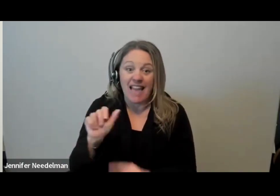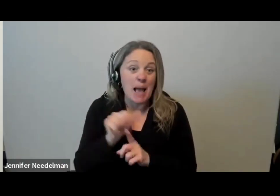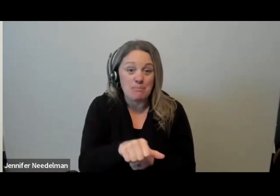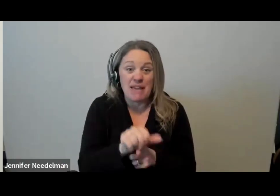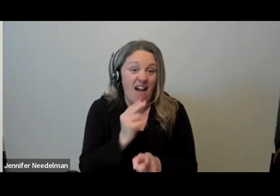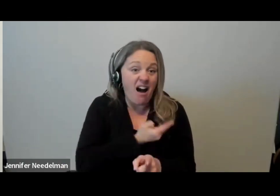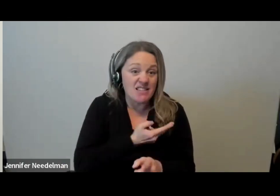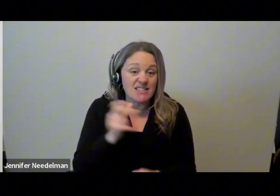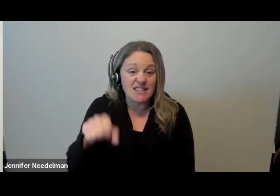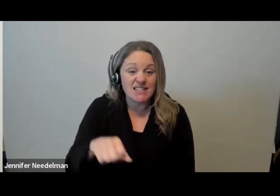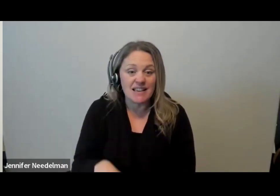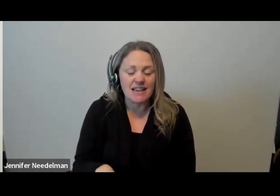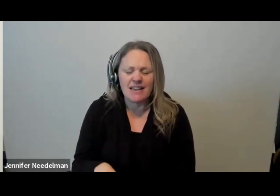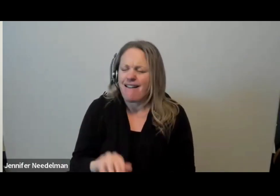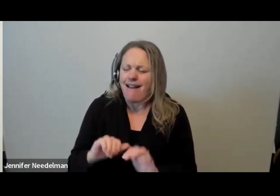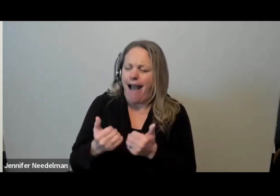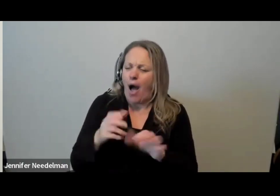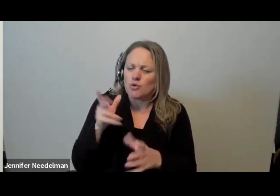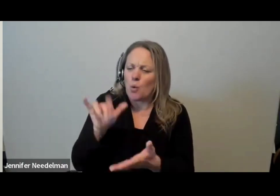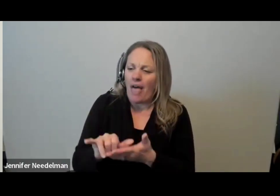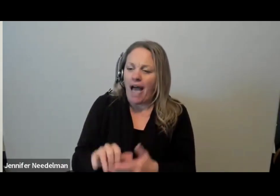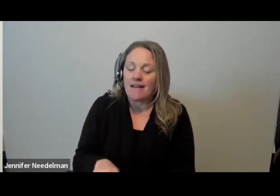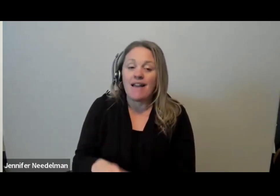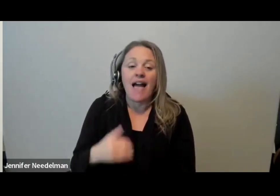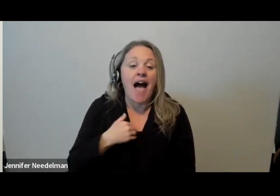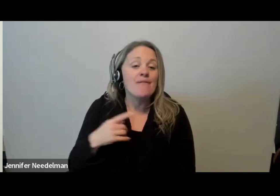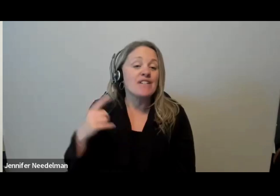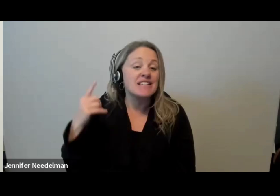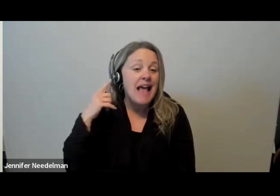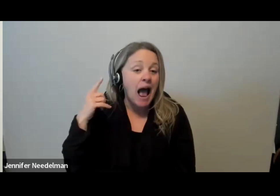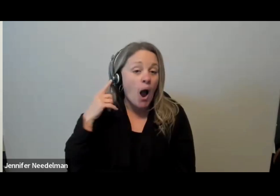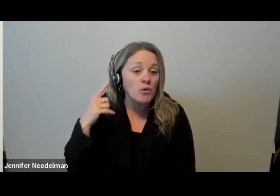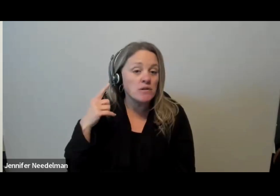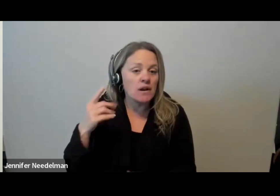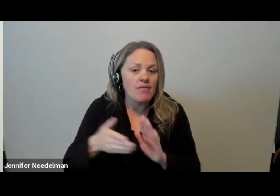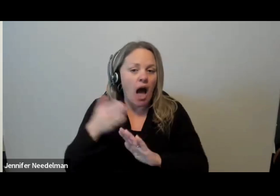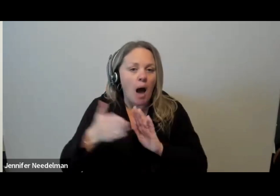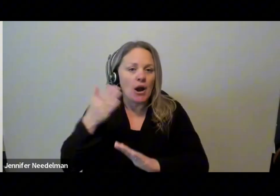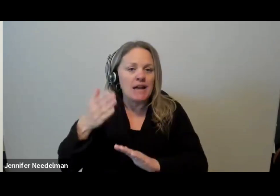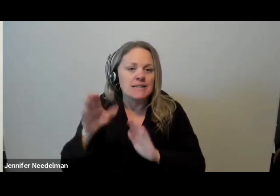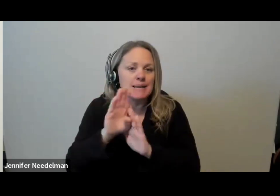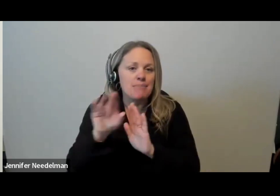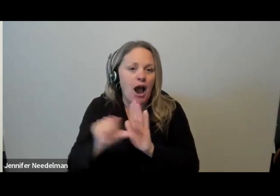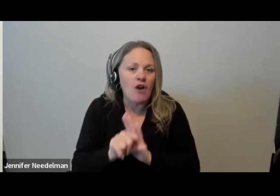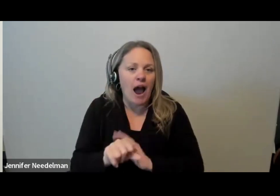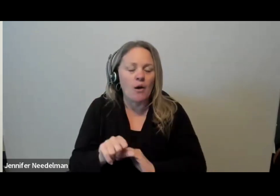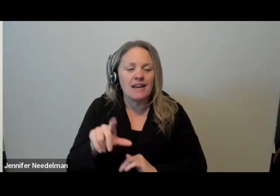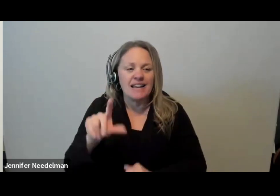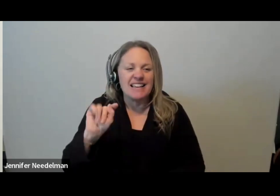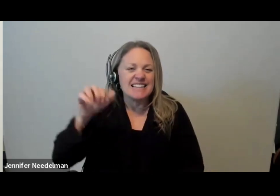But the way, and everyone's like, well how do they do this? Well, there's a sound that operates in the background, it's a tapping sound and I've played Mortal Kombat hundreds